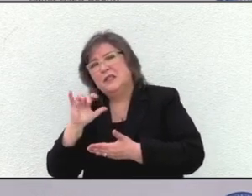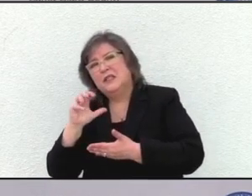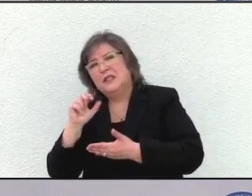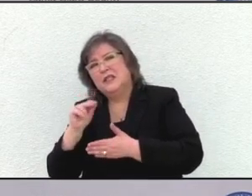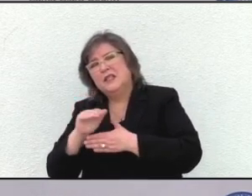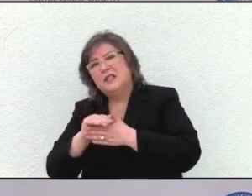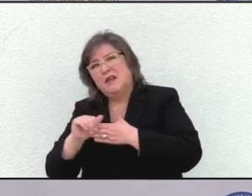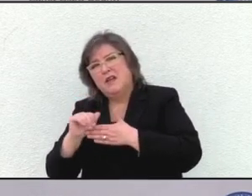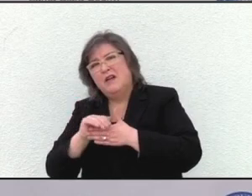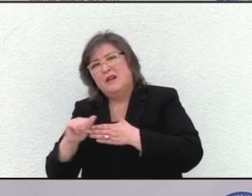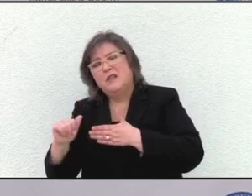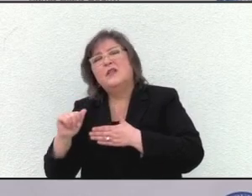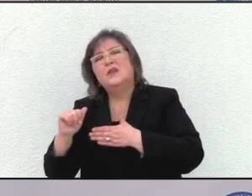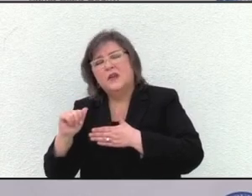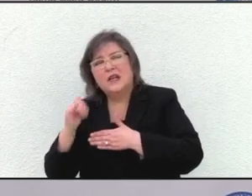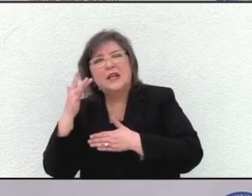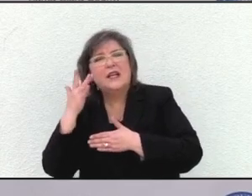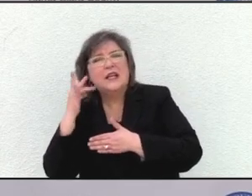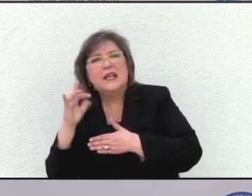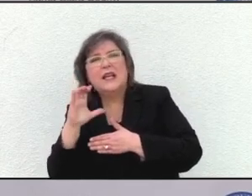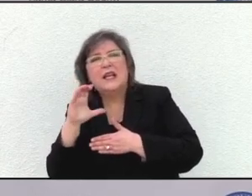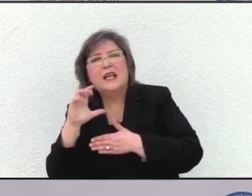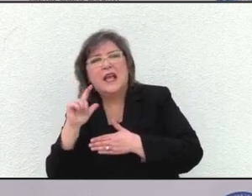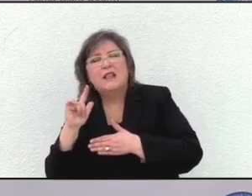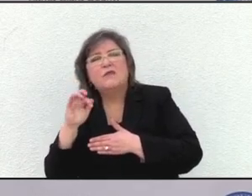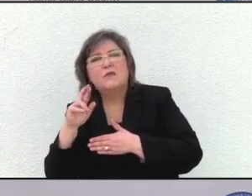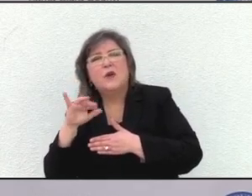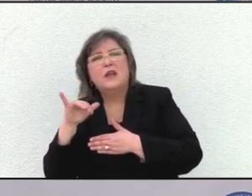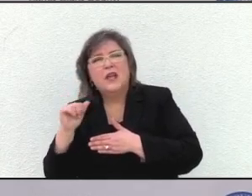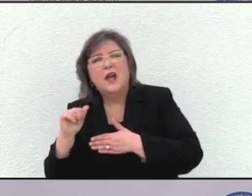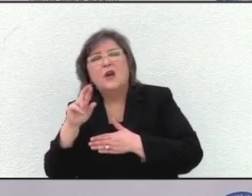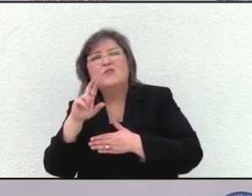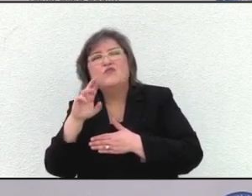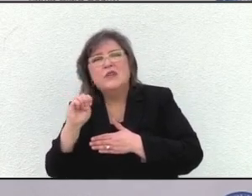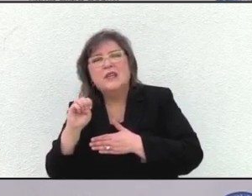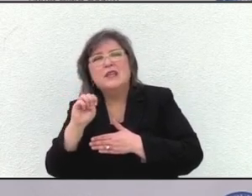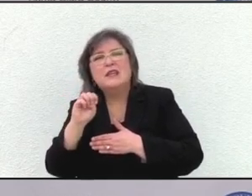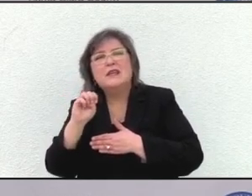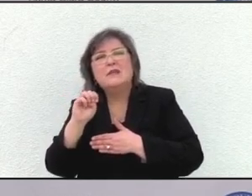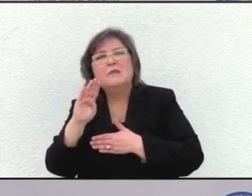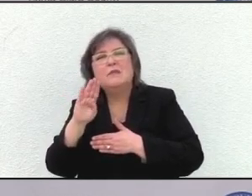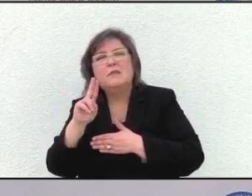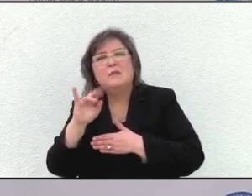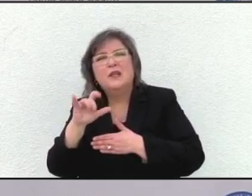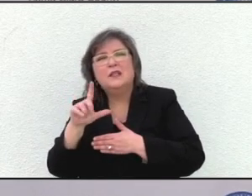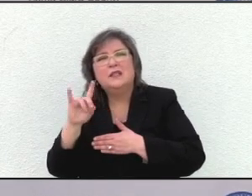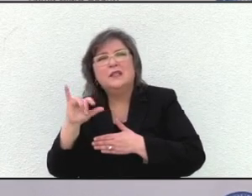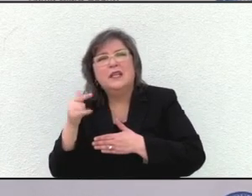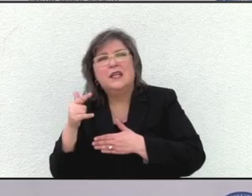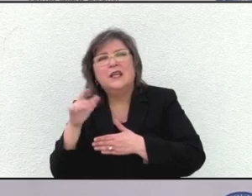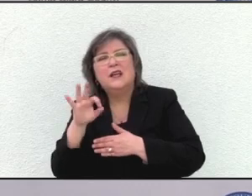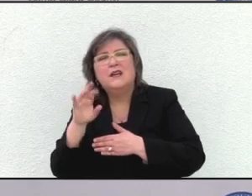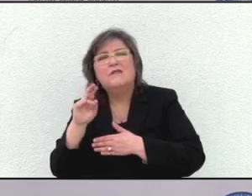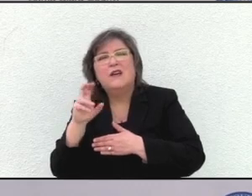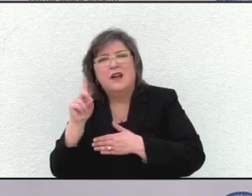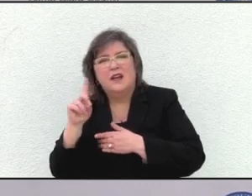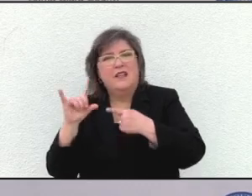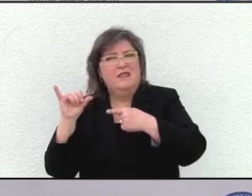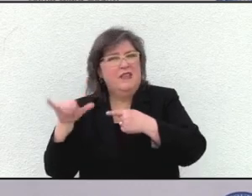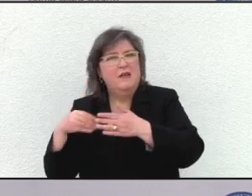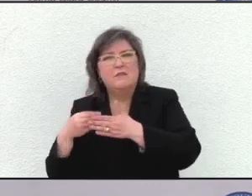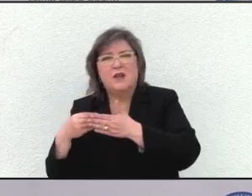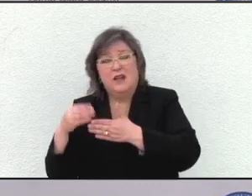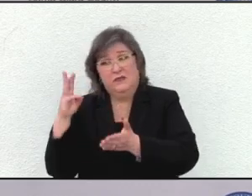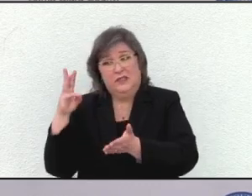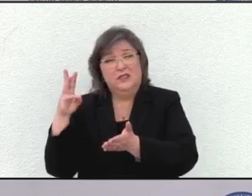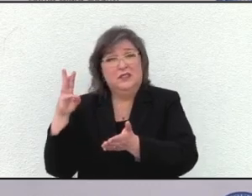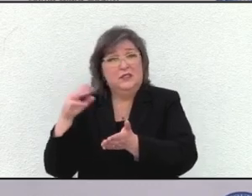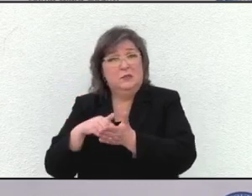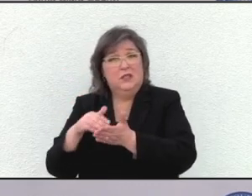Rebuilding Fund specifically in order to support those local businesses. We need to, we've